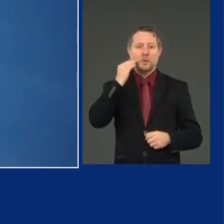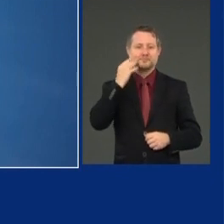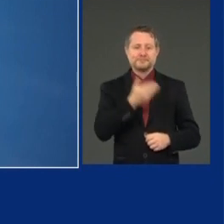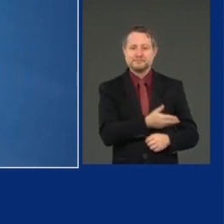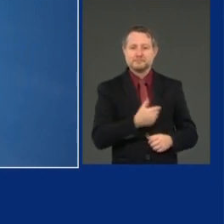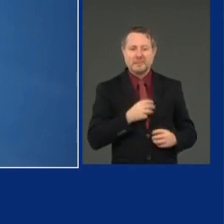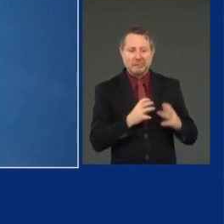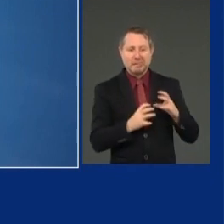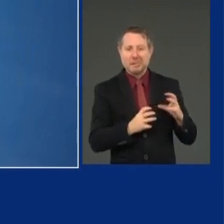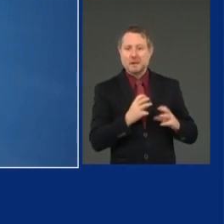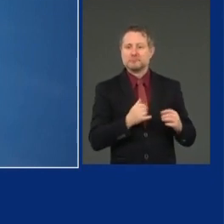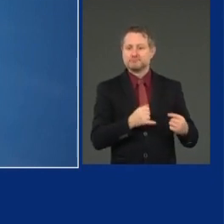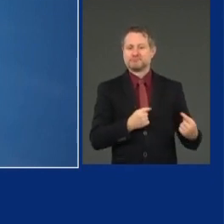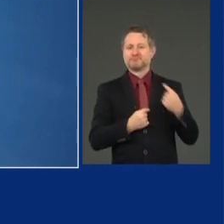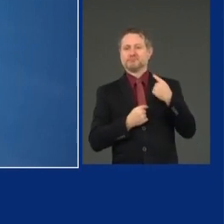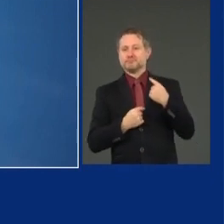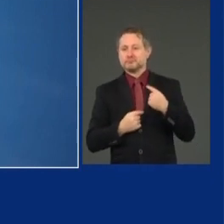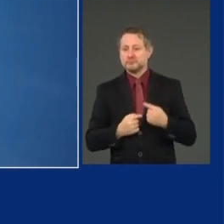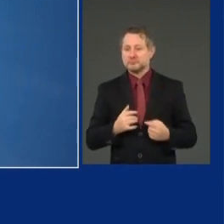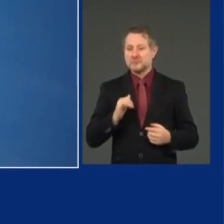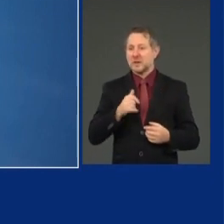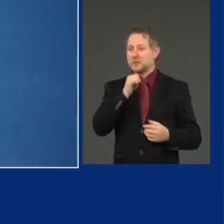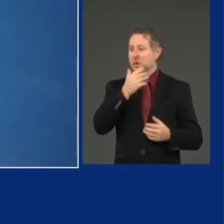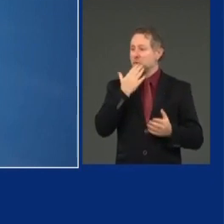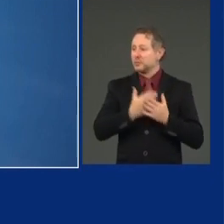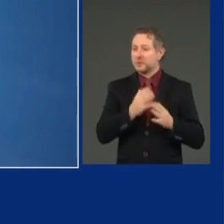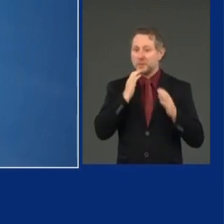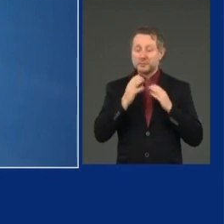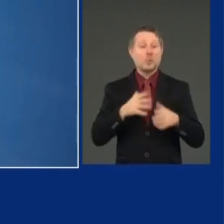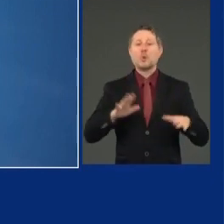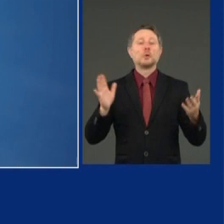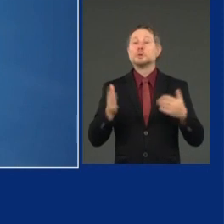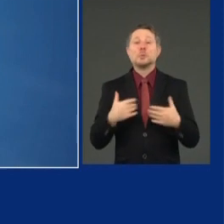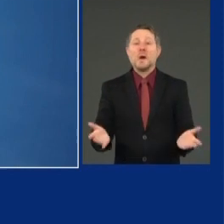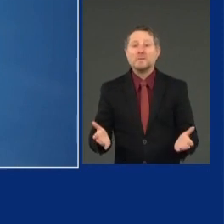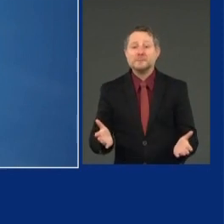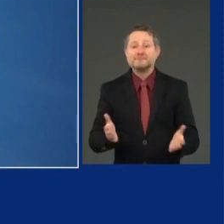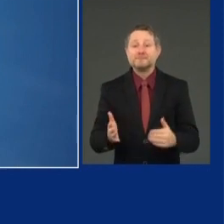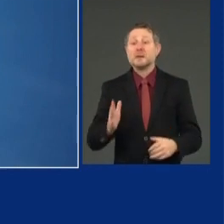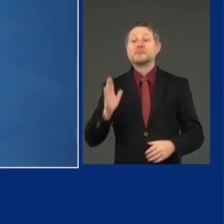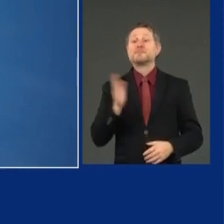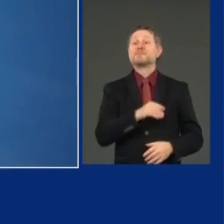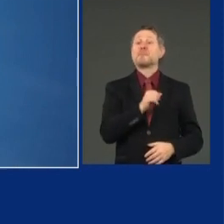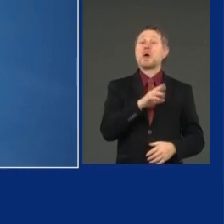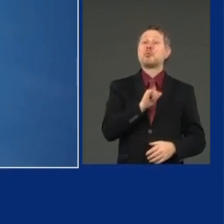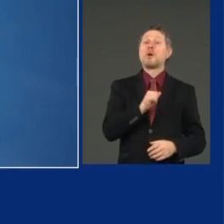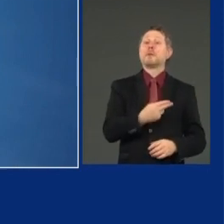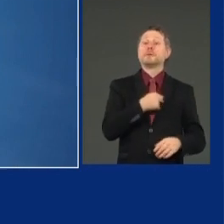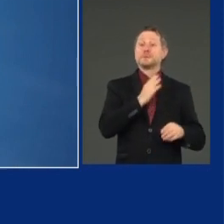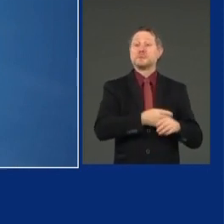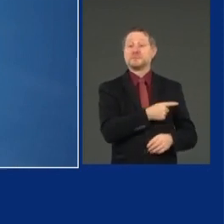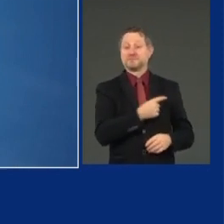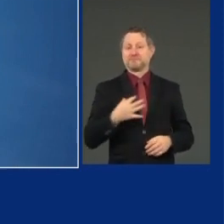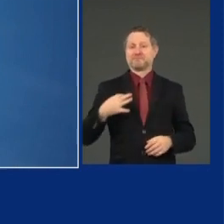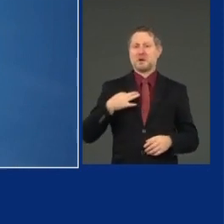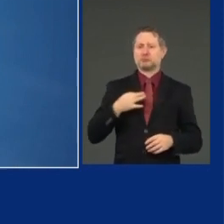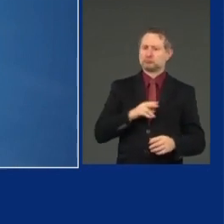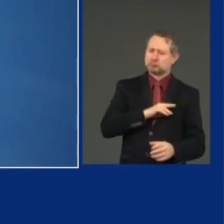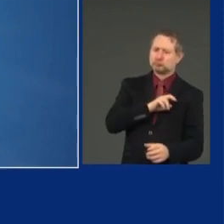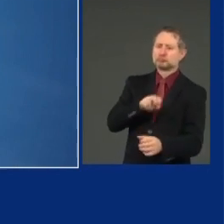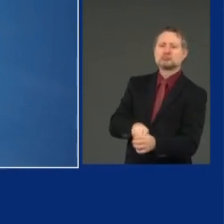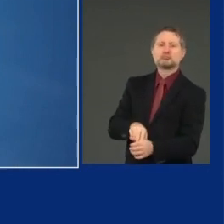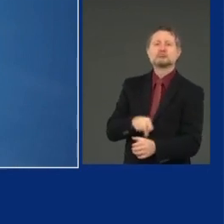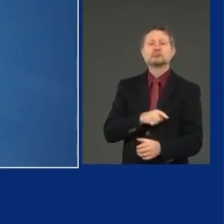SKILLS WHICH ARE THE PROBLEM IN